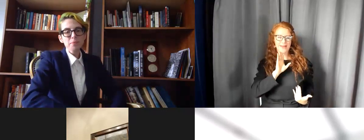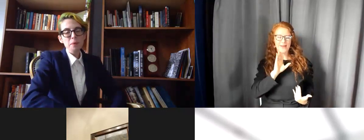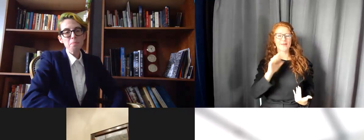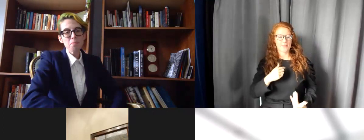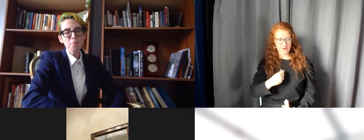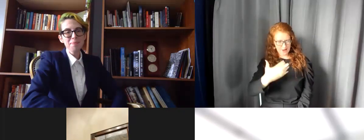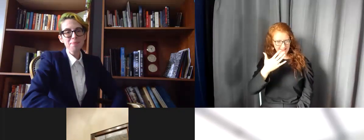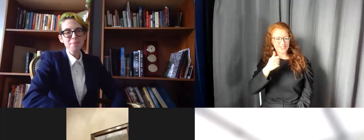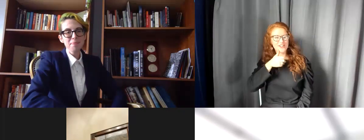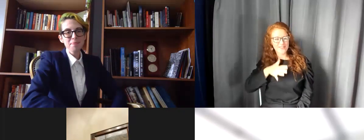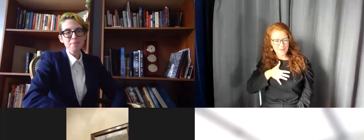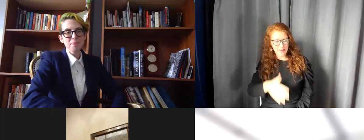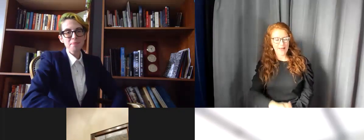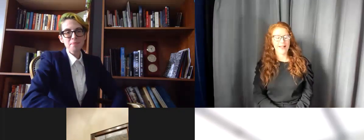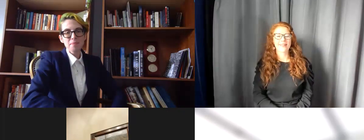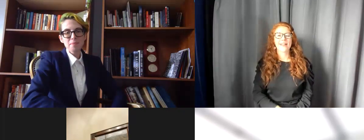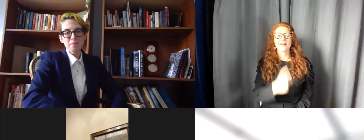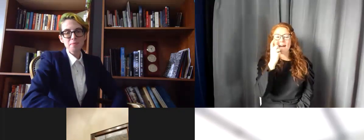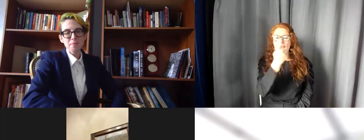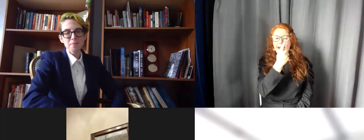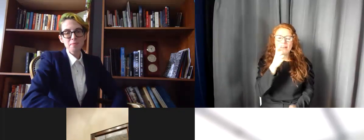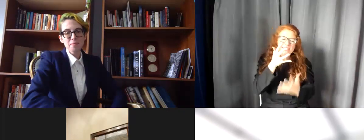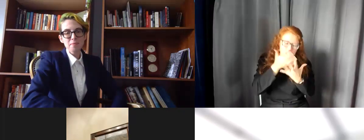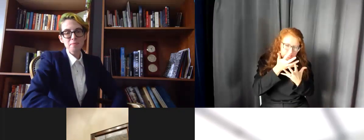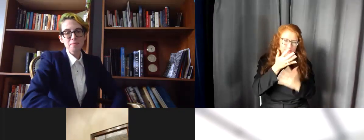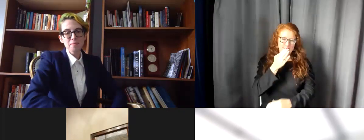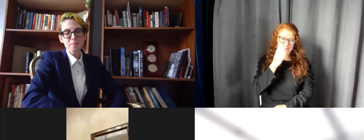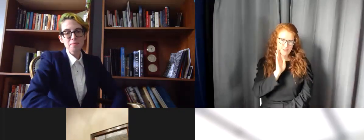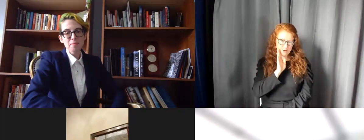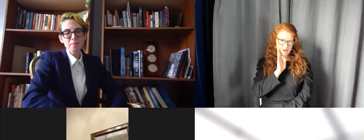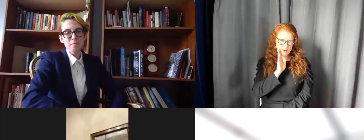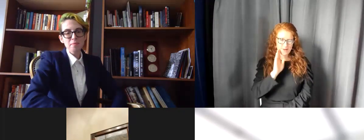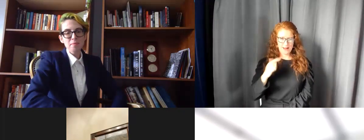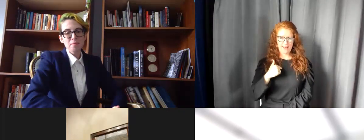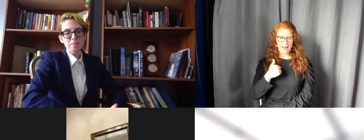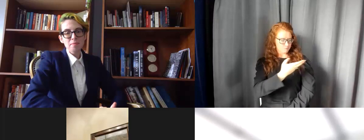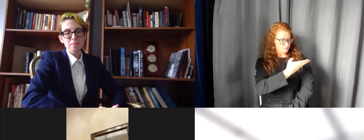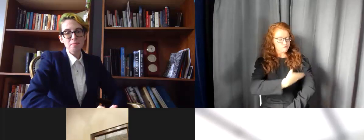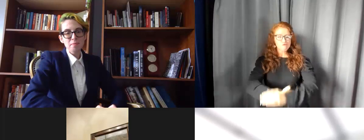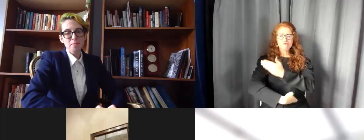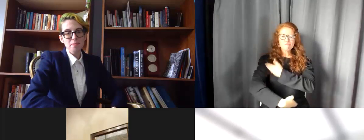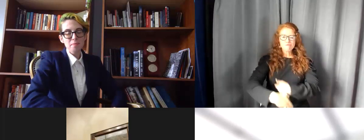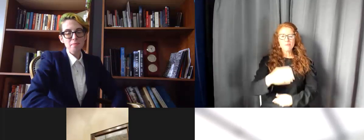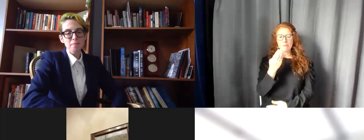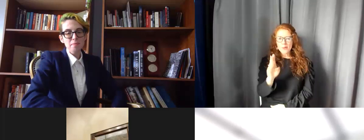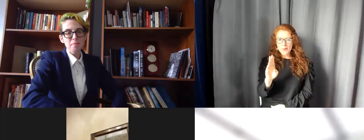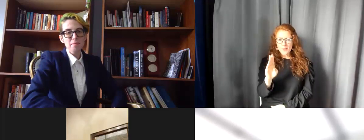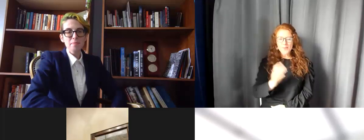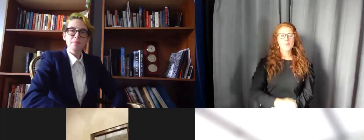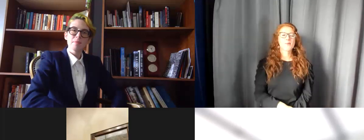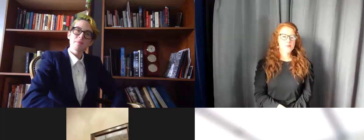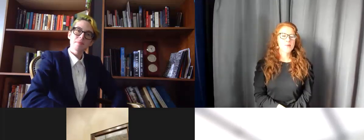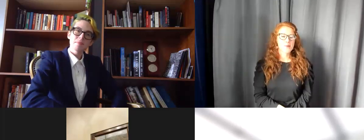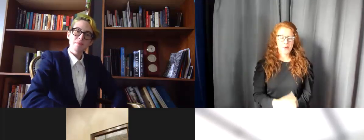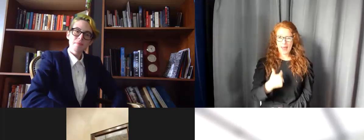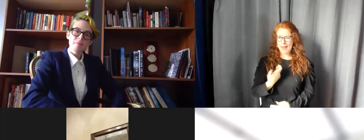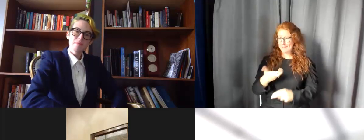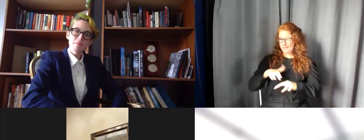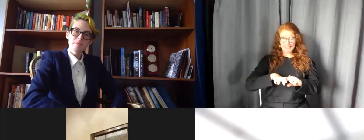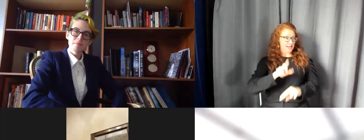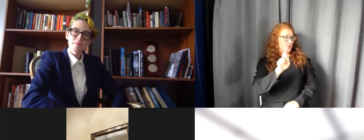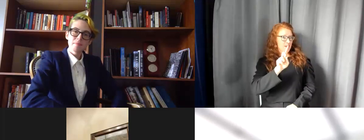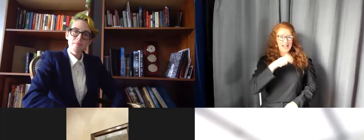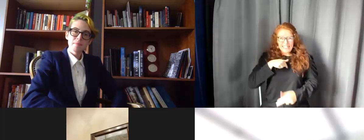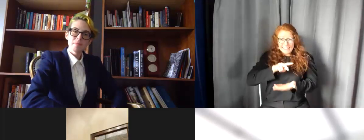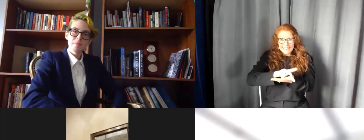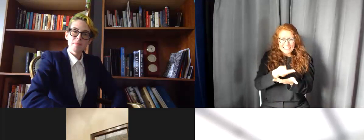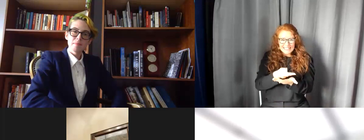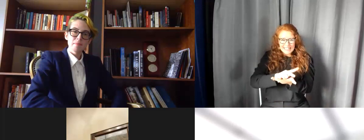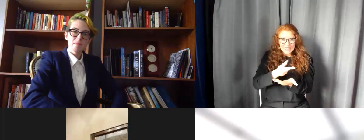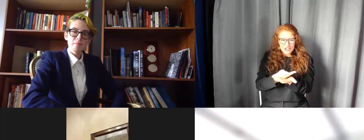Grace: I have dark brown eyes, and I am wearing a blue t-shirt, and I am sitting in my kitchen with a tannish